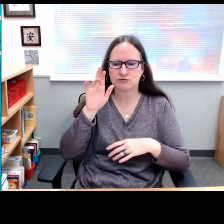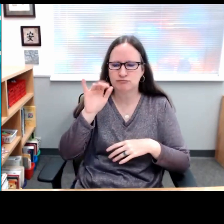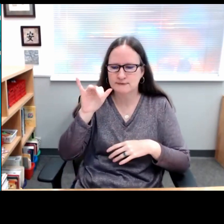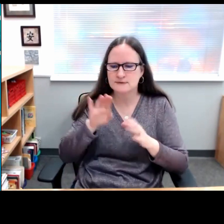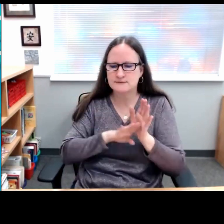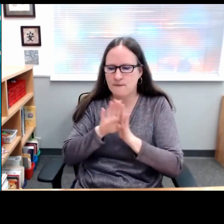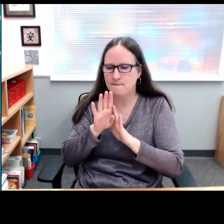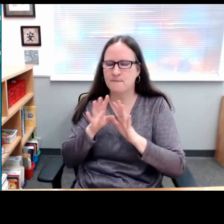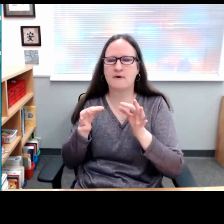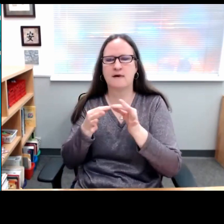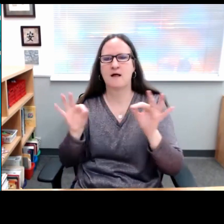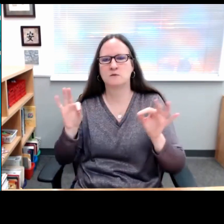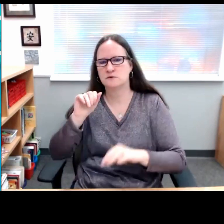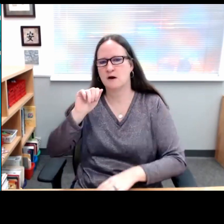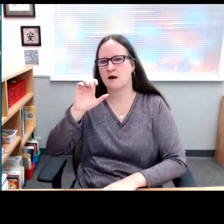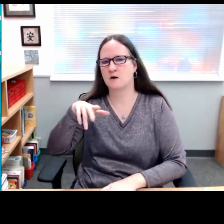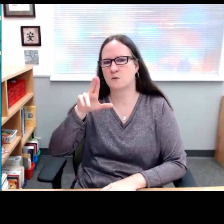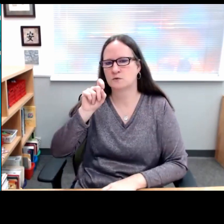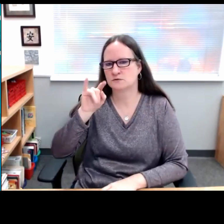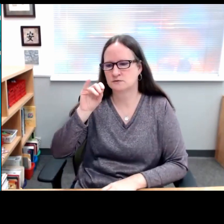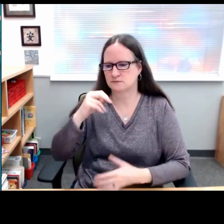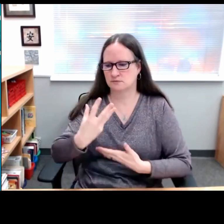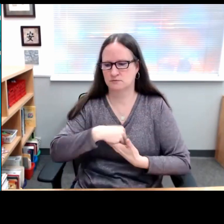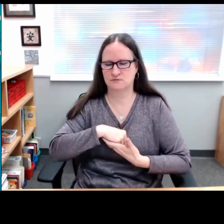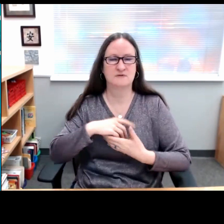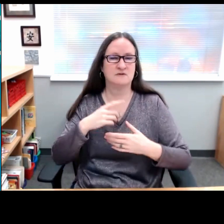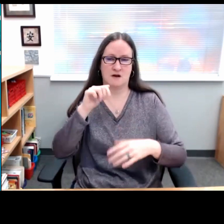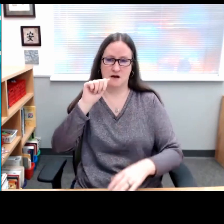of deaf children's literacy, development, and language acquisition.